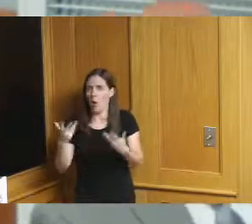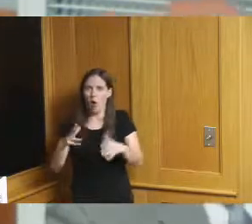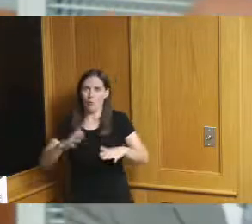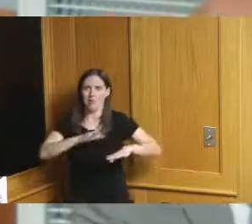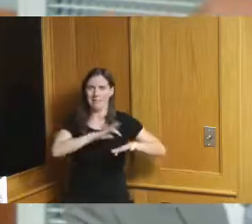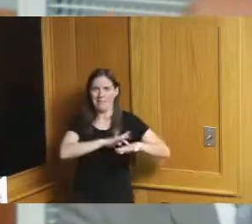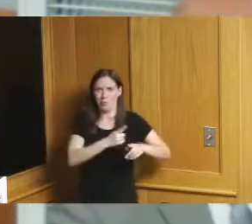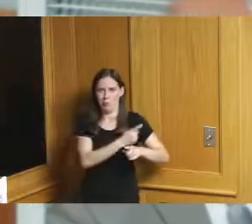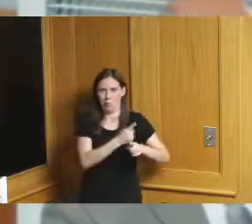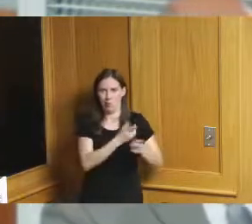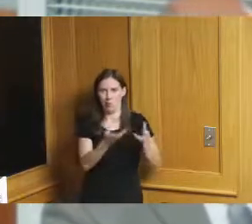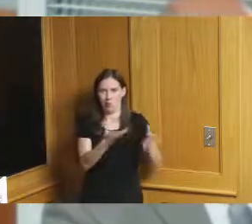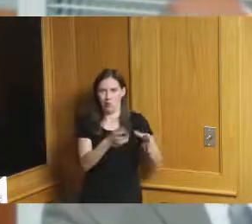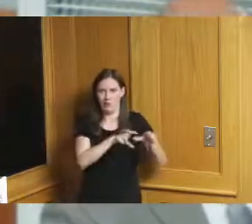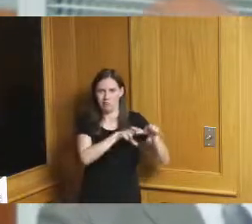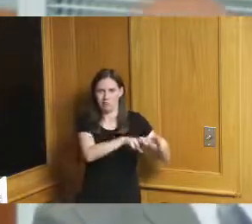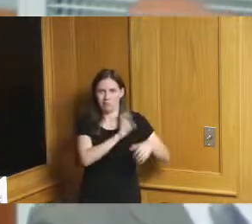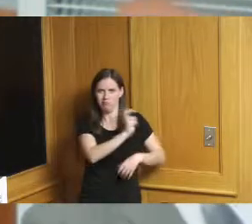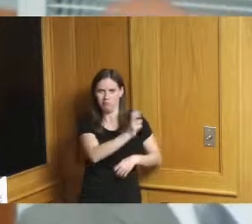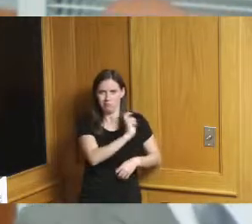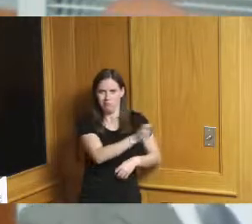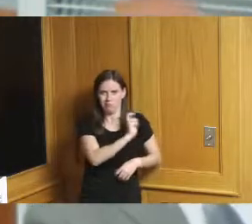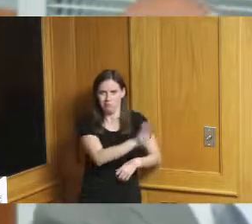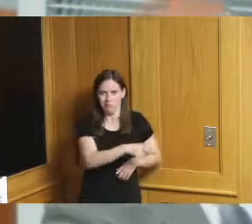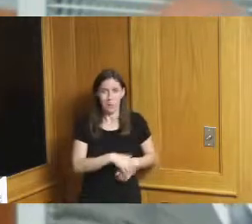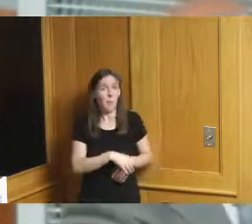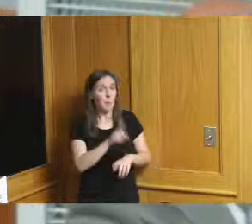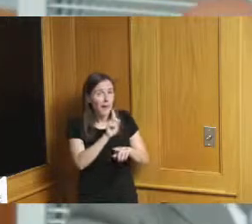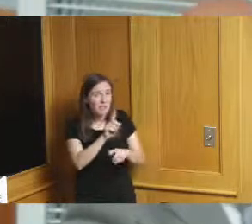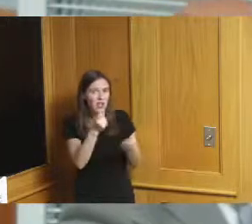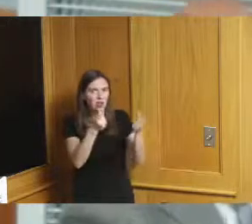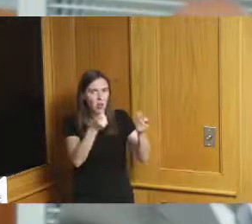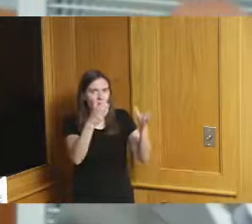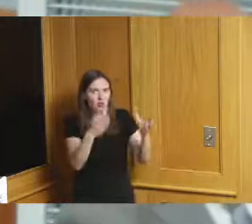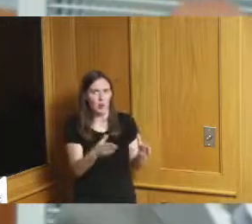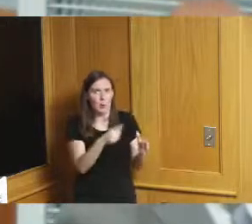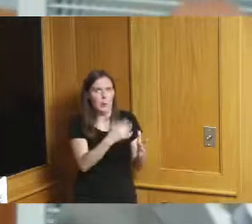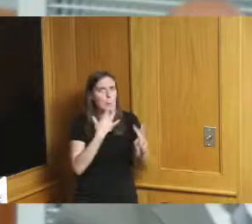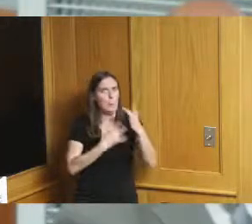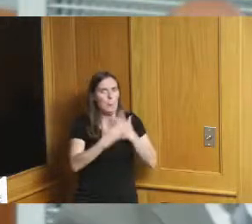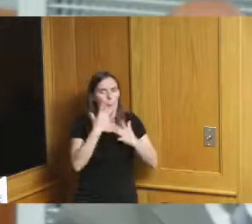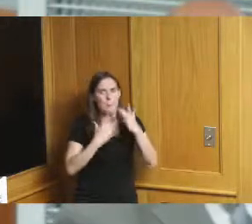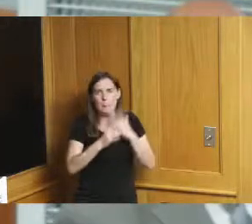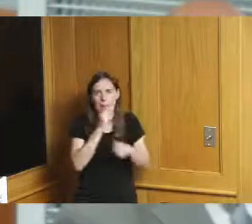and because of the operator challenge that we have the operator shortage that we have what it would